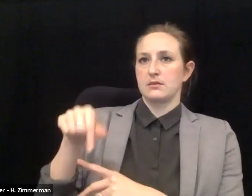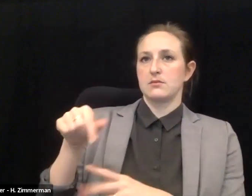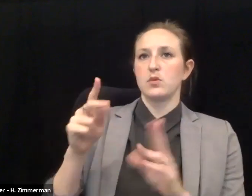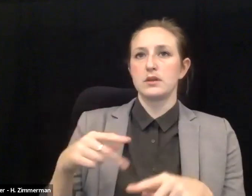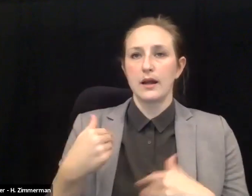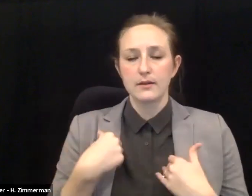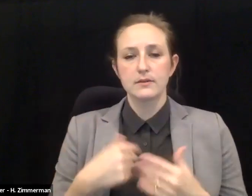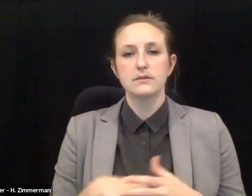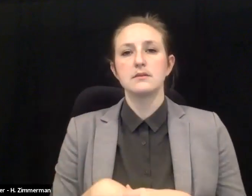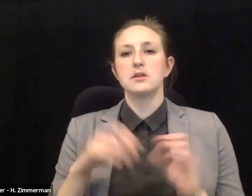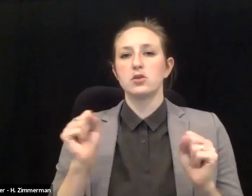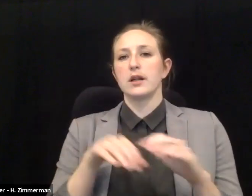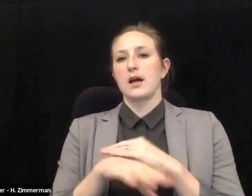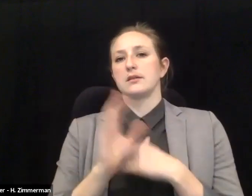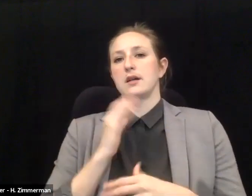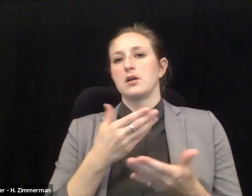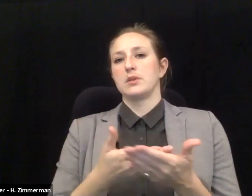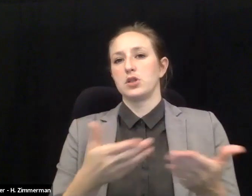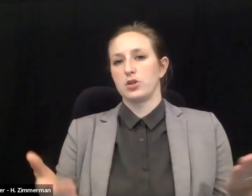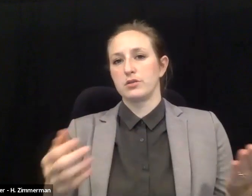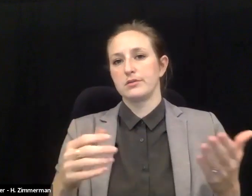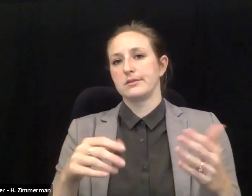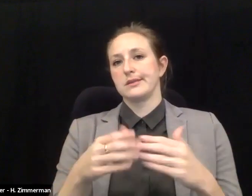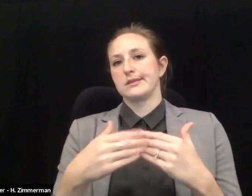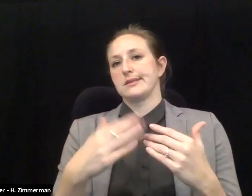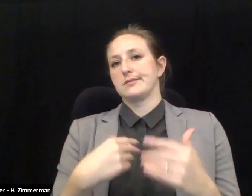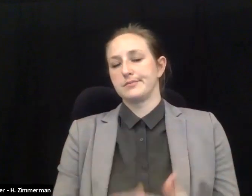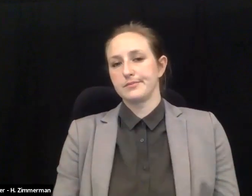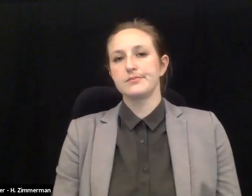access to materials they would be able to be able to consume them.